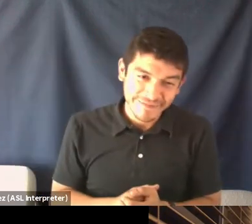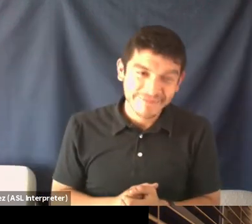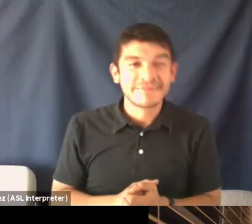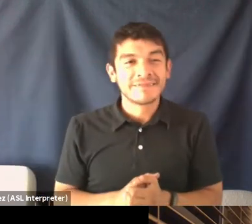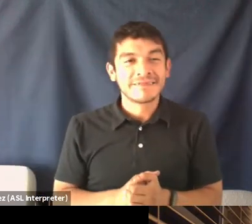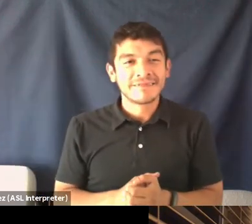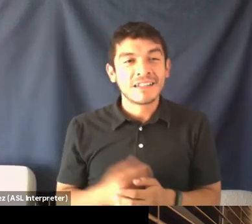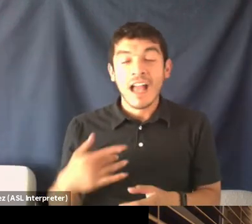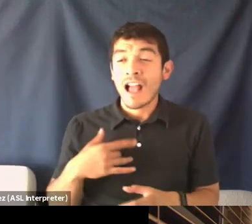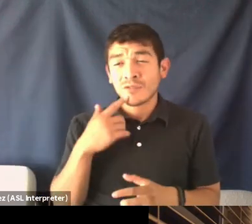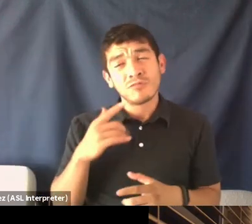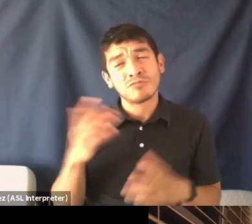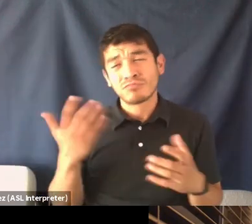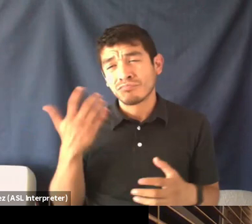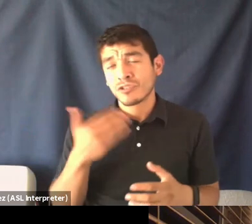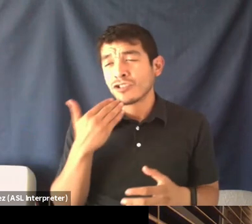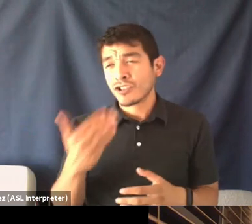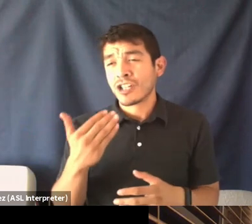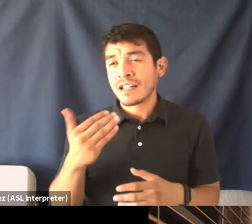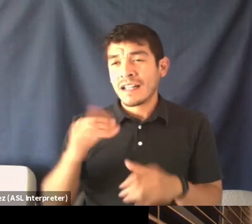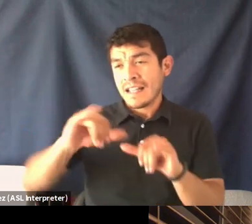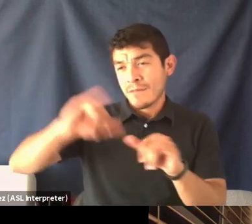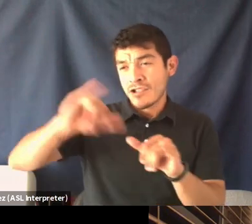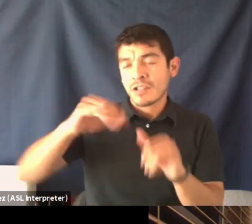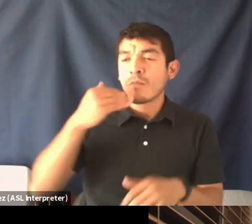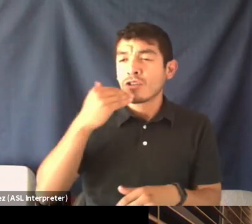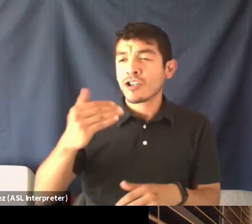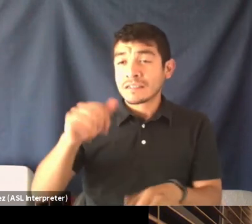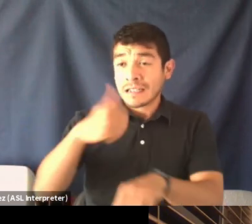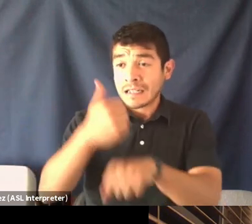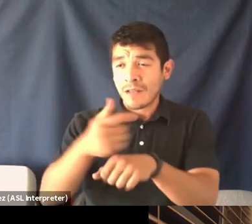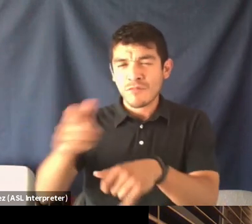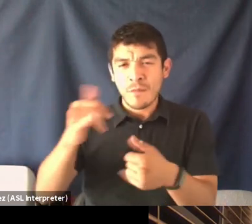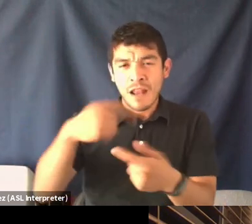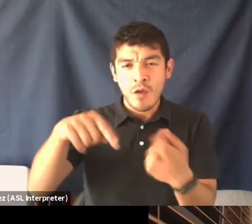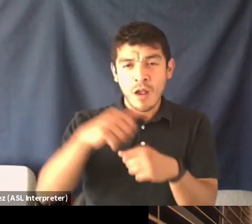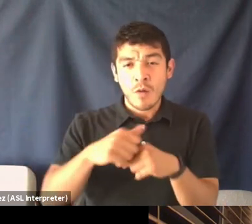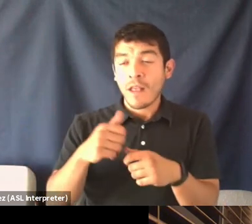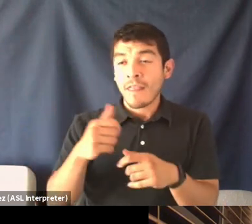There's some great images, some great setups. You play around with all the golf carts lining up